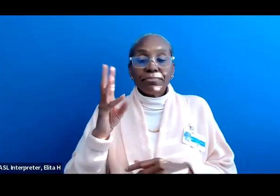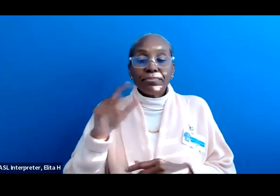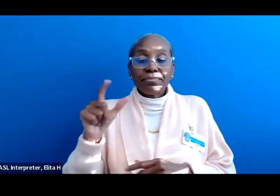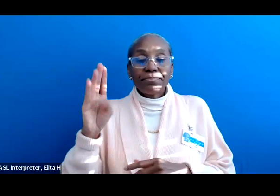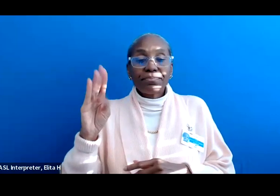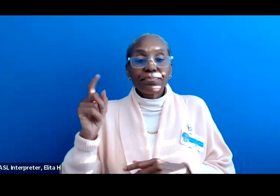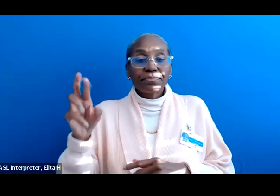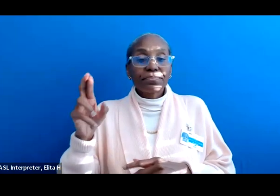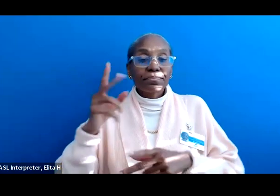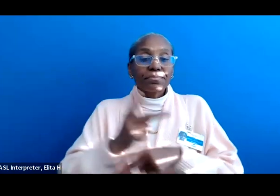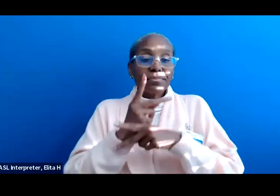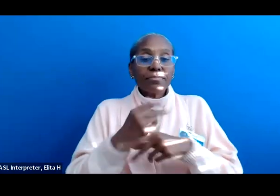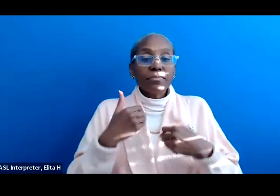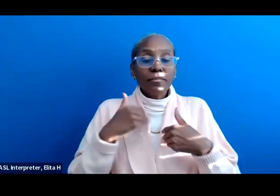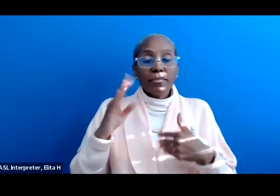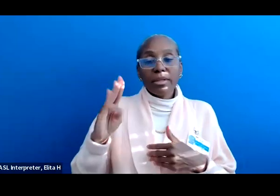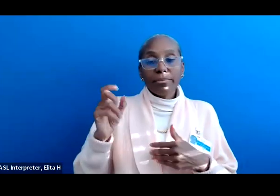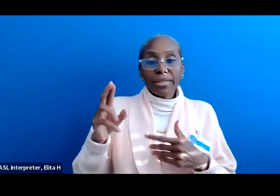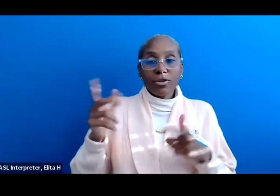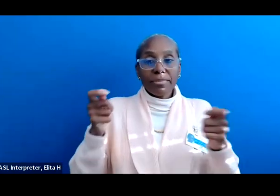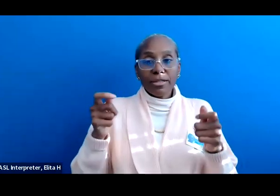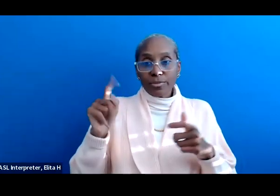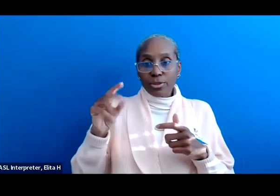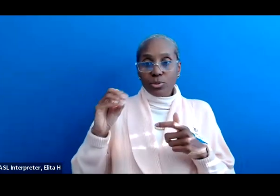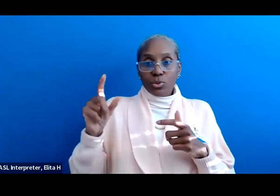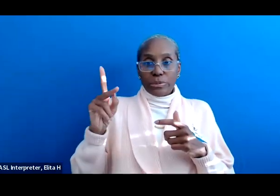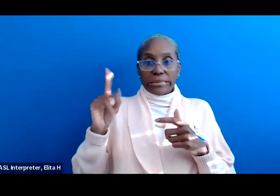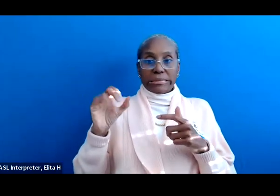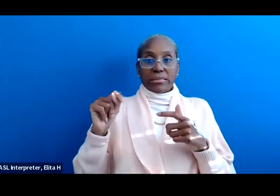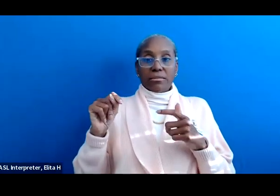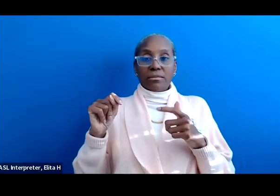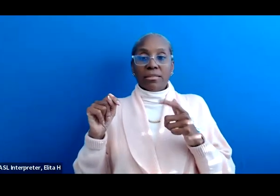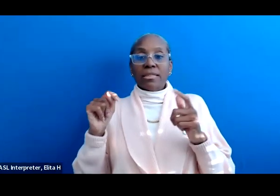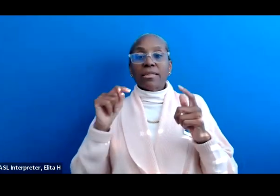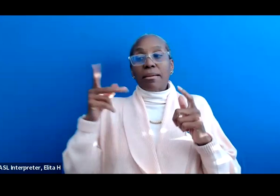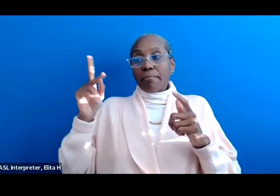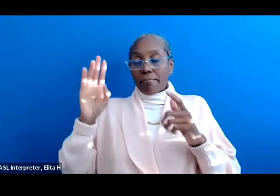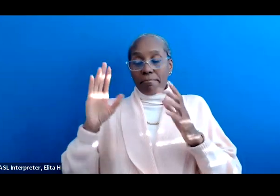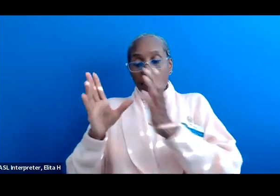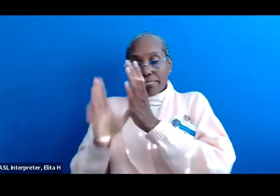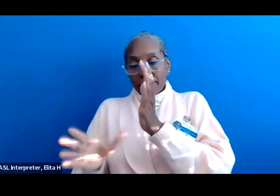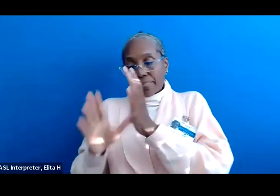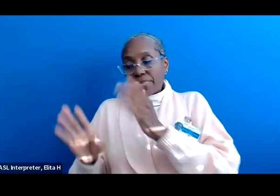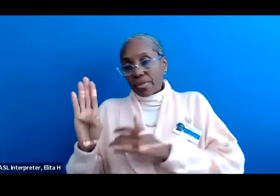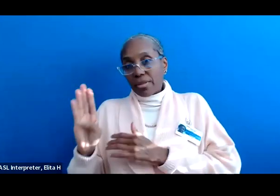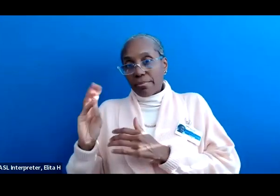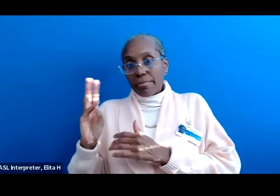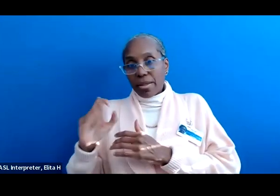We've got the bladder management toolkit up there. Let's talk about bowels, because there's a person that's writing